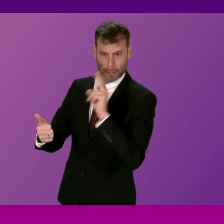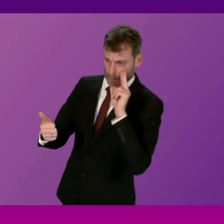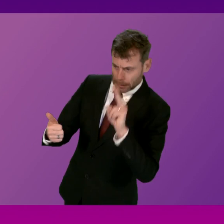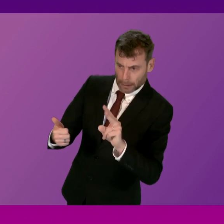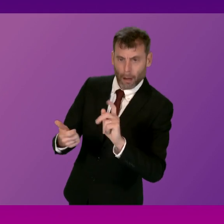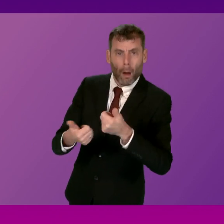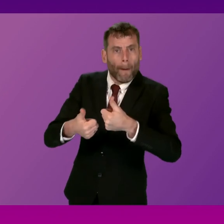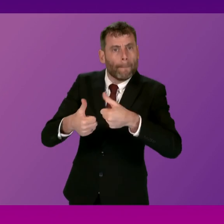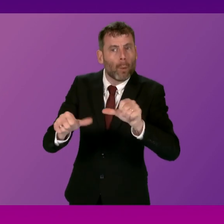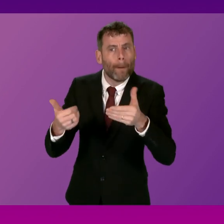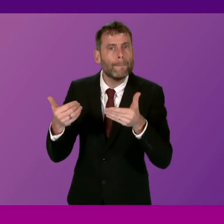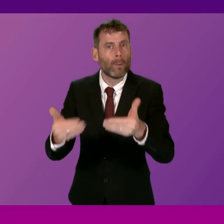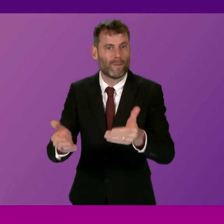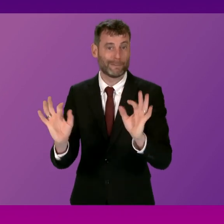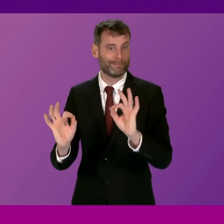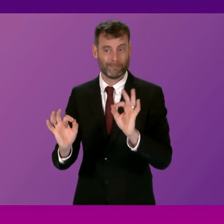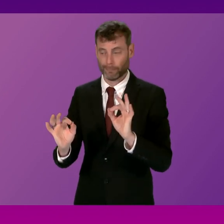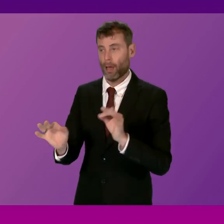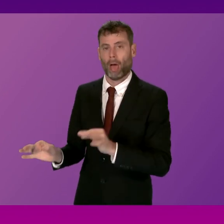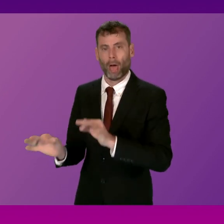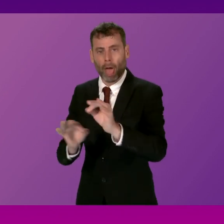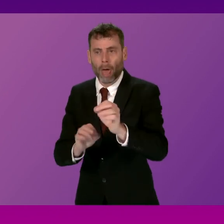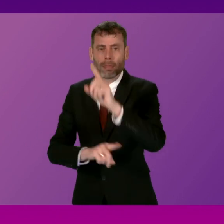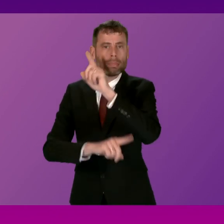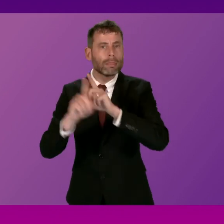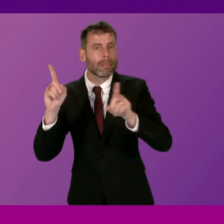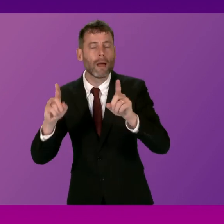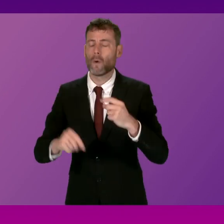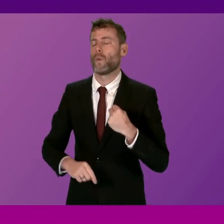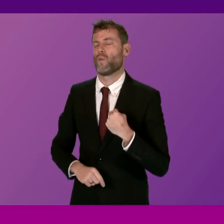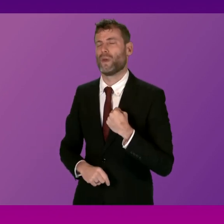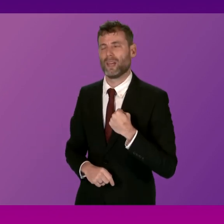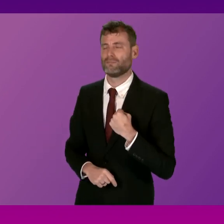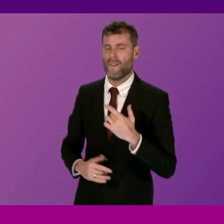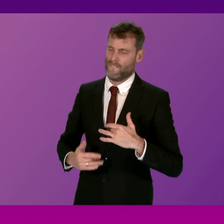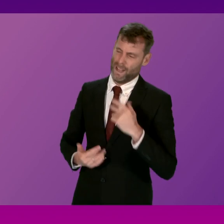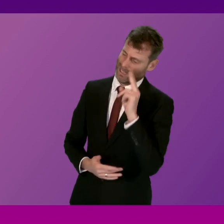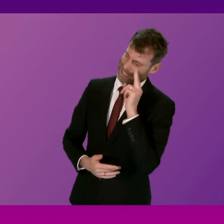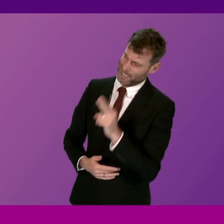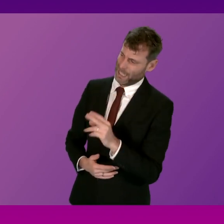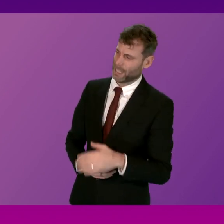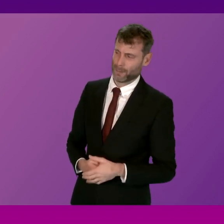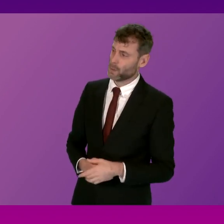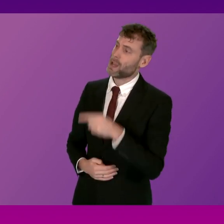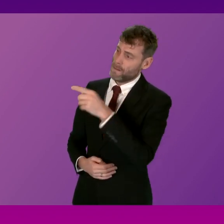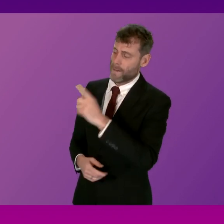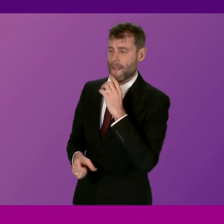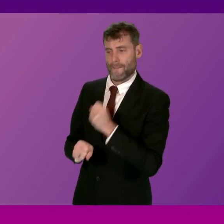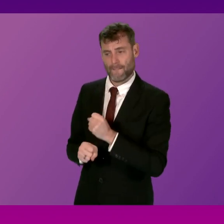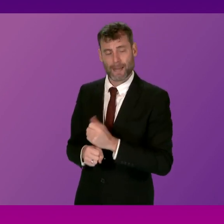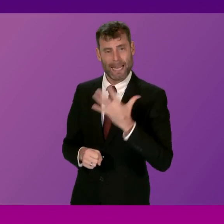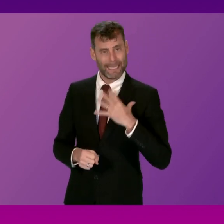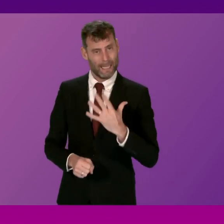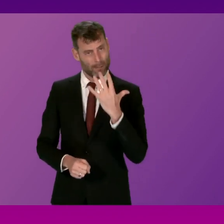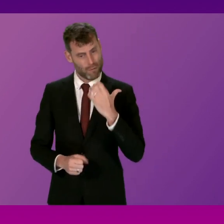Labour is clear that we want bolder and quicker action from the Government to deal with the